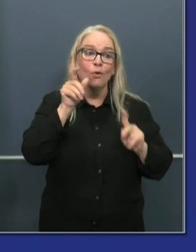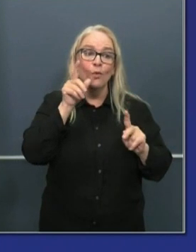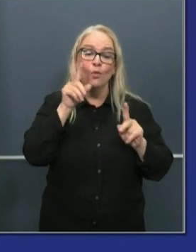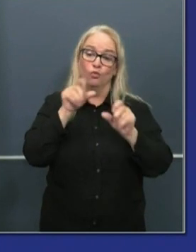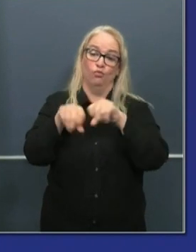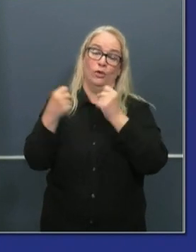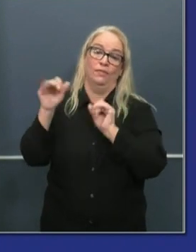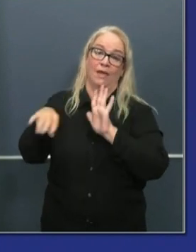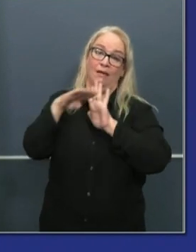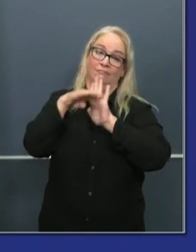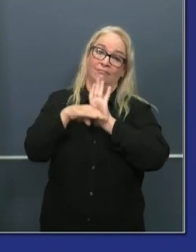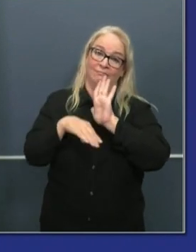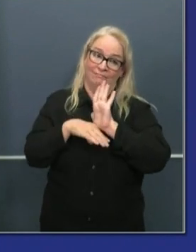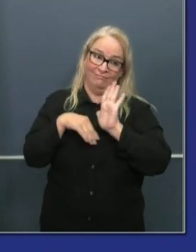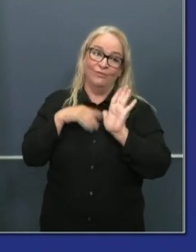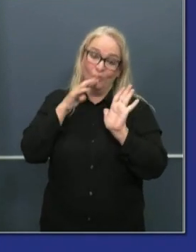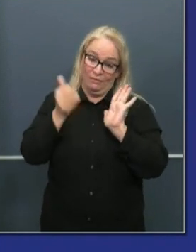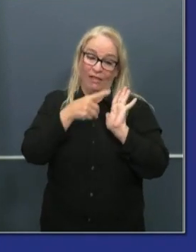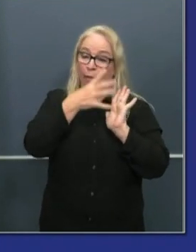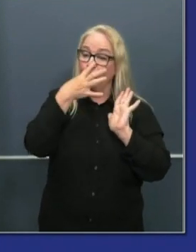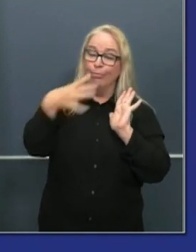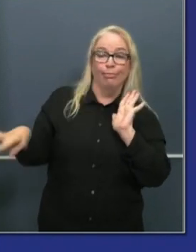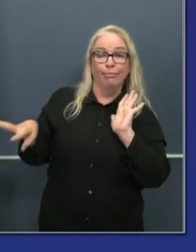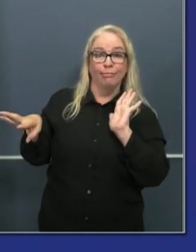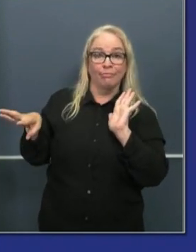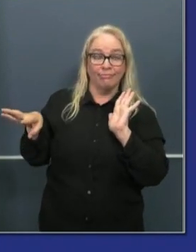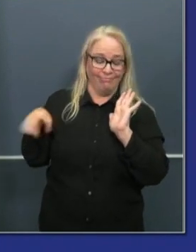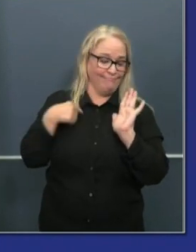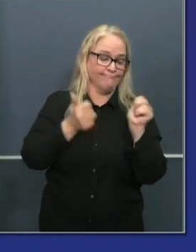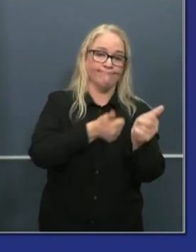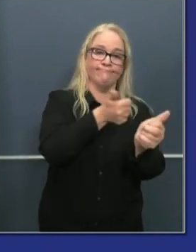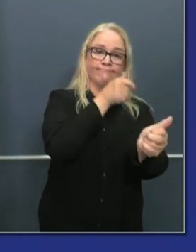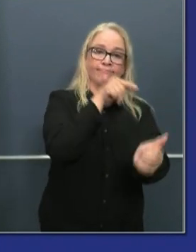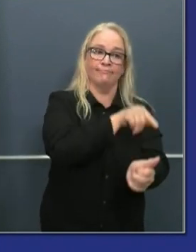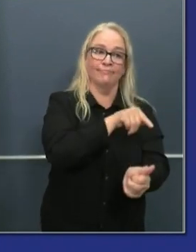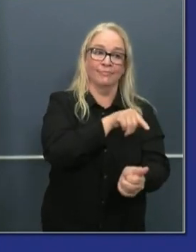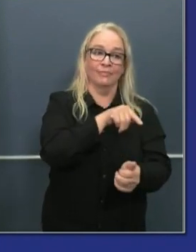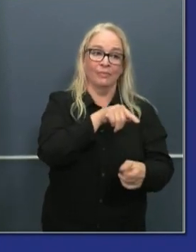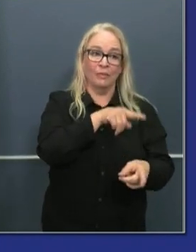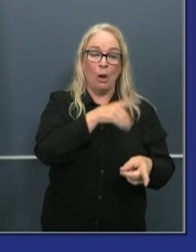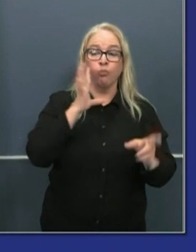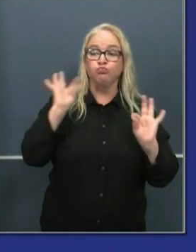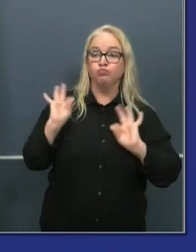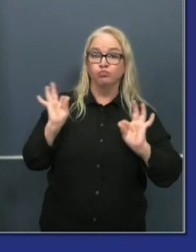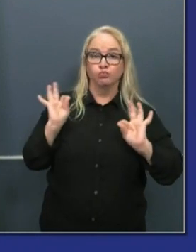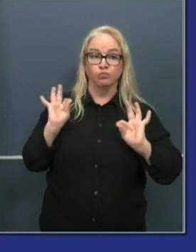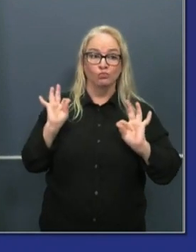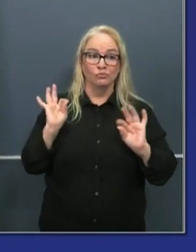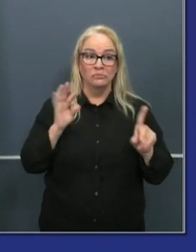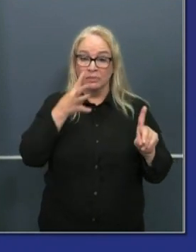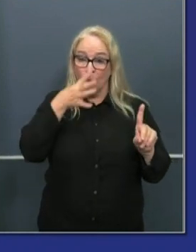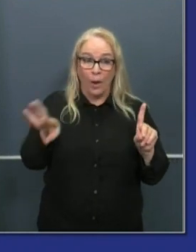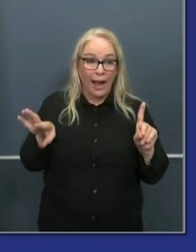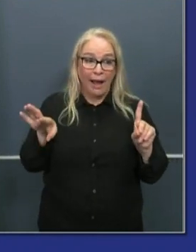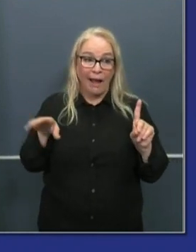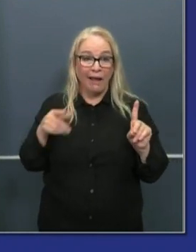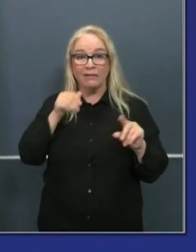THAT SAID, WE HAVE A RESPONSIBILITY AT THE SAME TIME TO GO AFTER PEOPLE THAT ARE THUMBING THEIR NOSE AND PARTICULARLY BEING AGGRESSIVE